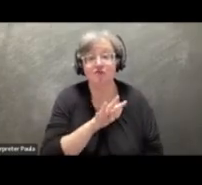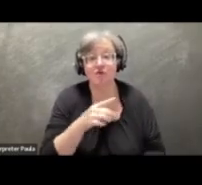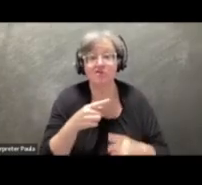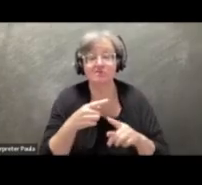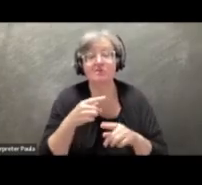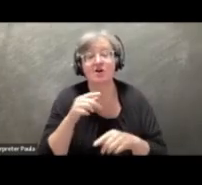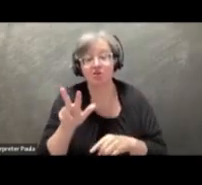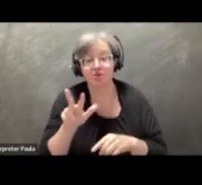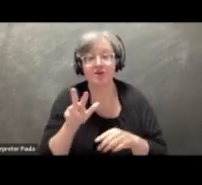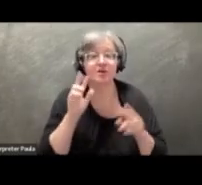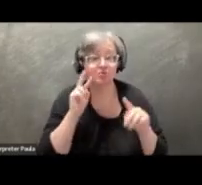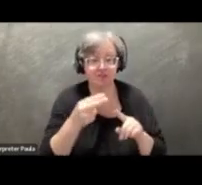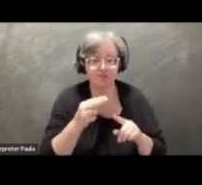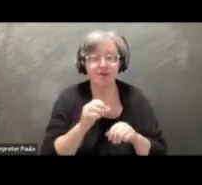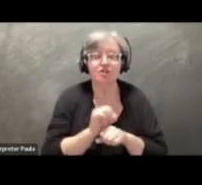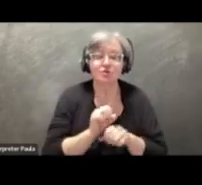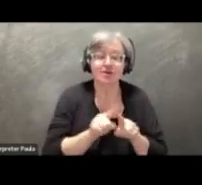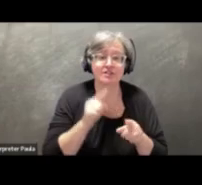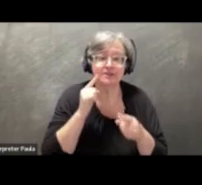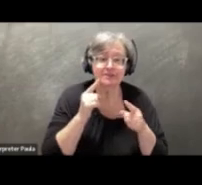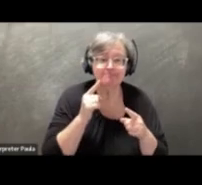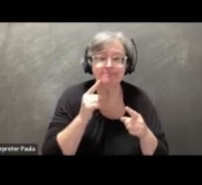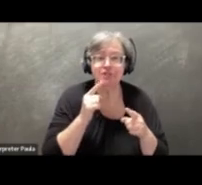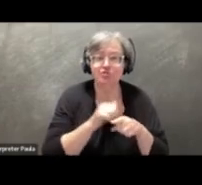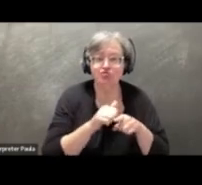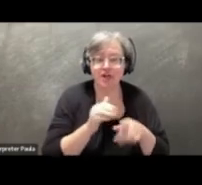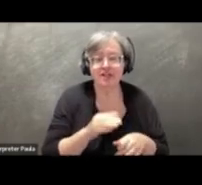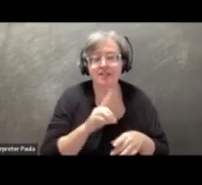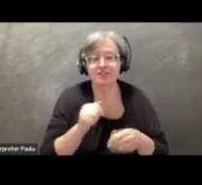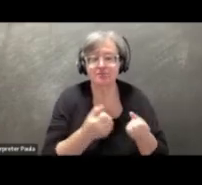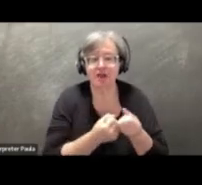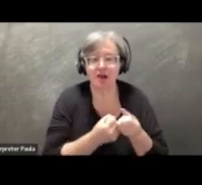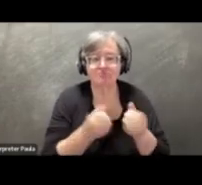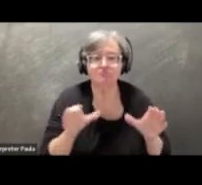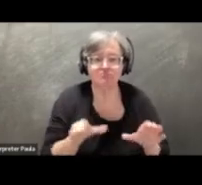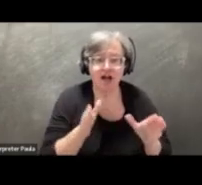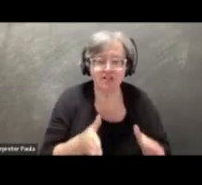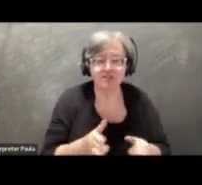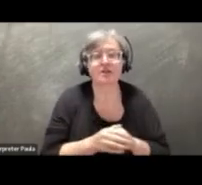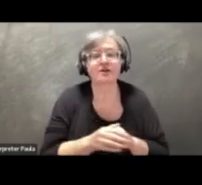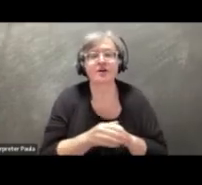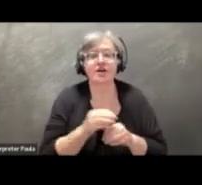thinking, trainer, disability inclusion activist and consultant supporting organizations and companies to